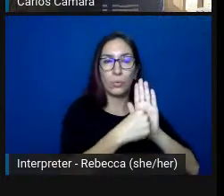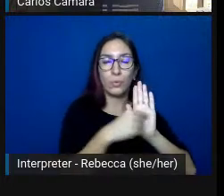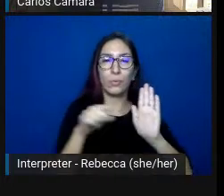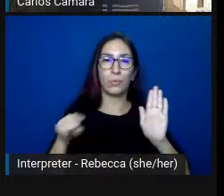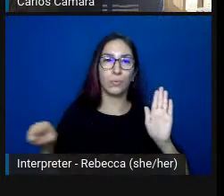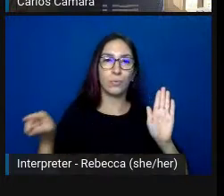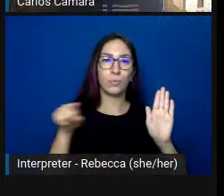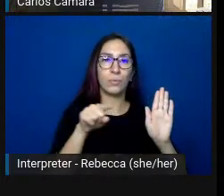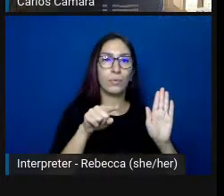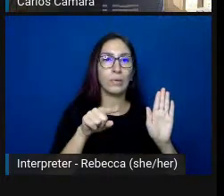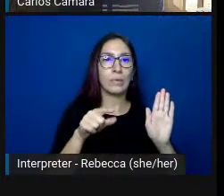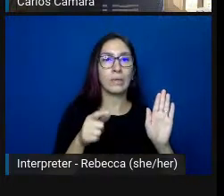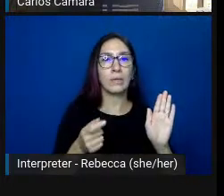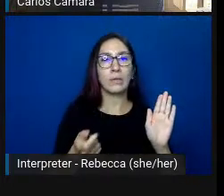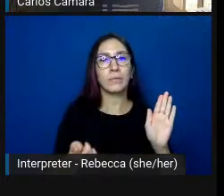Finally,